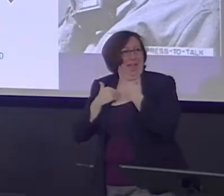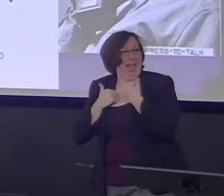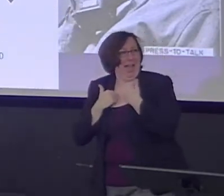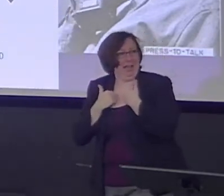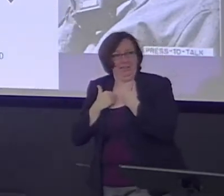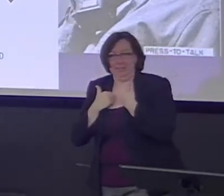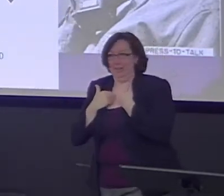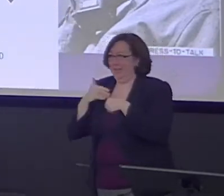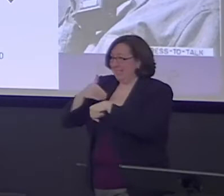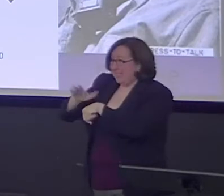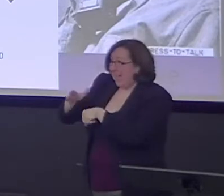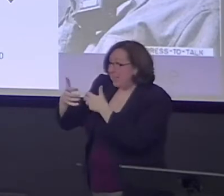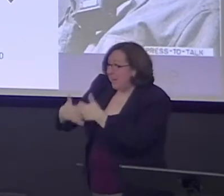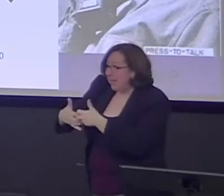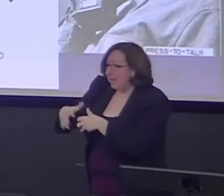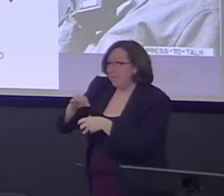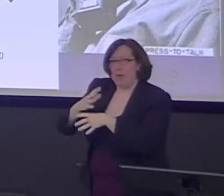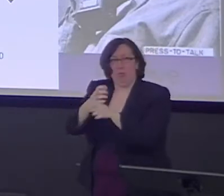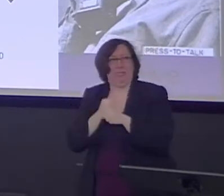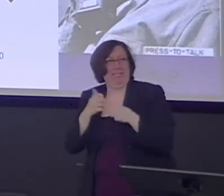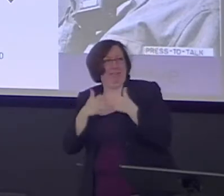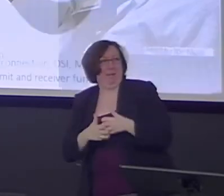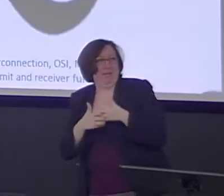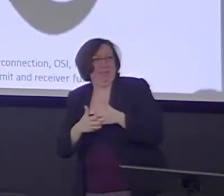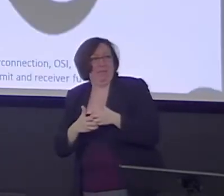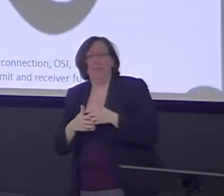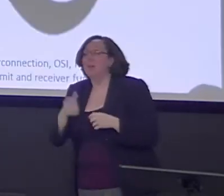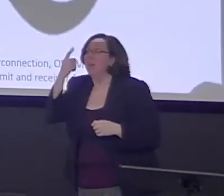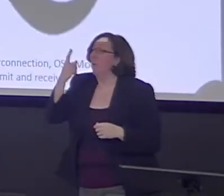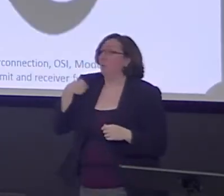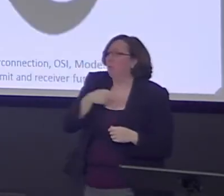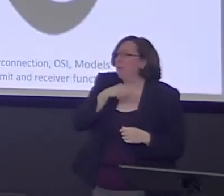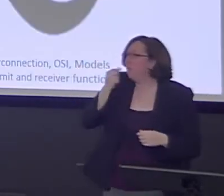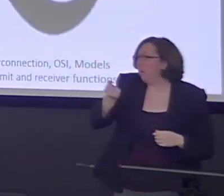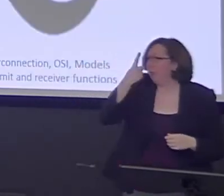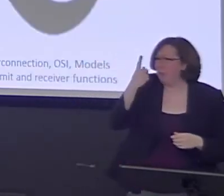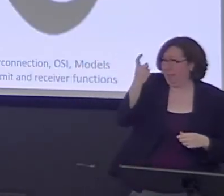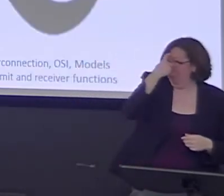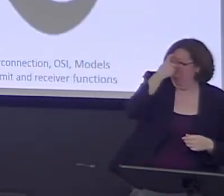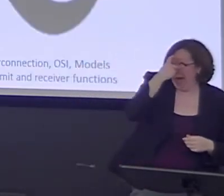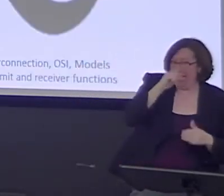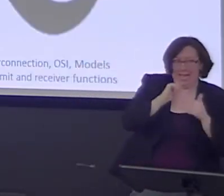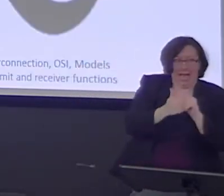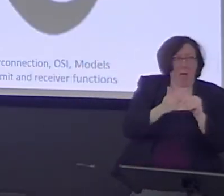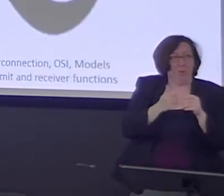But we know how these walkie-talkies are working and so let's see if these device models